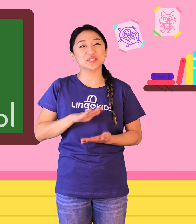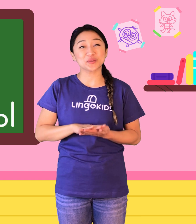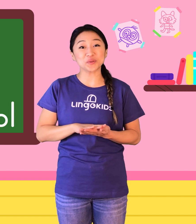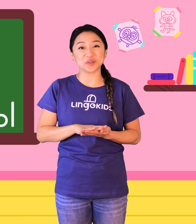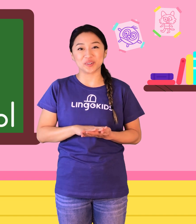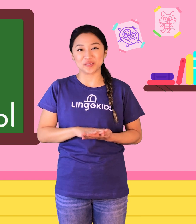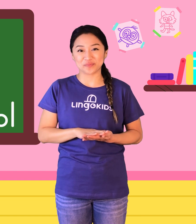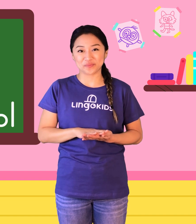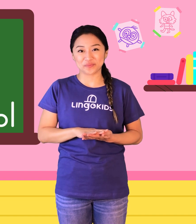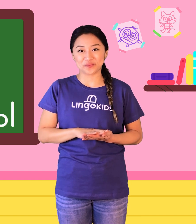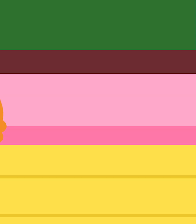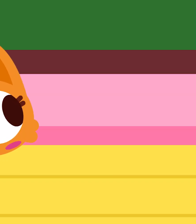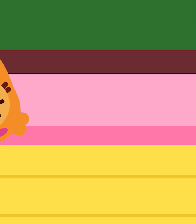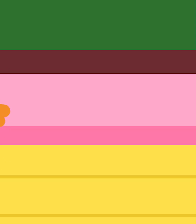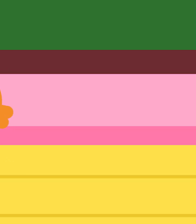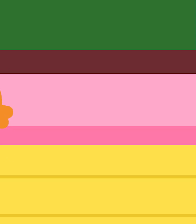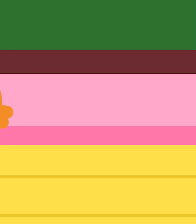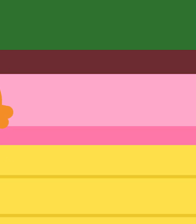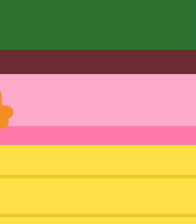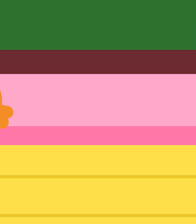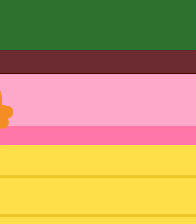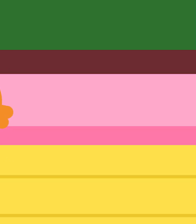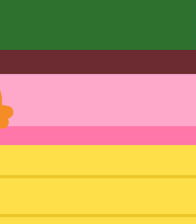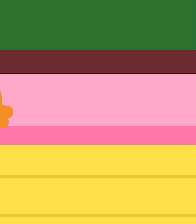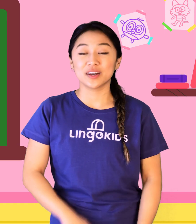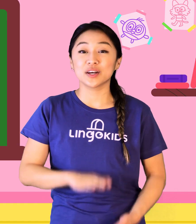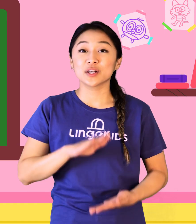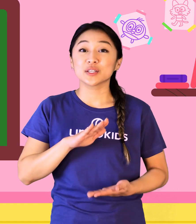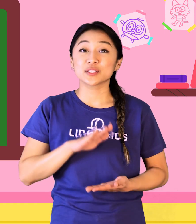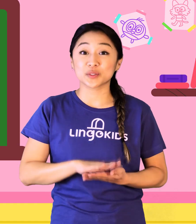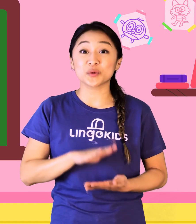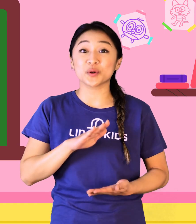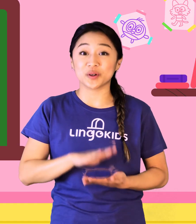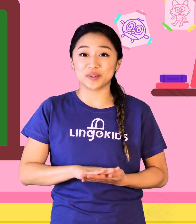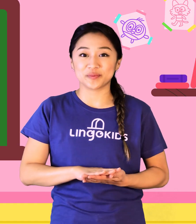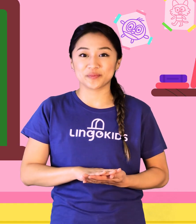"school." School.